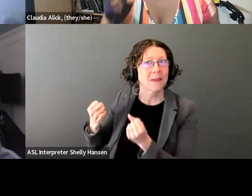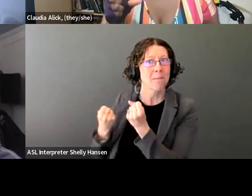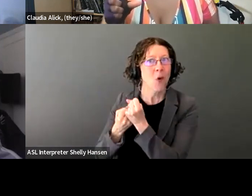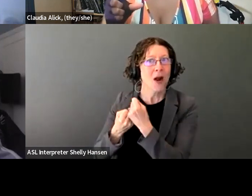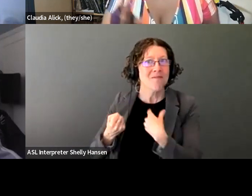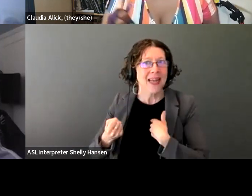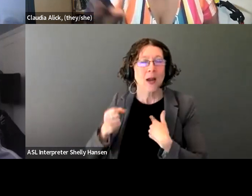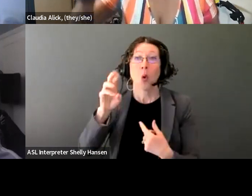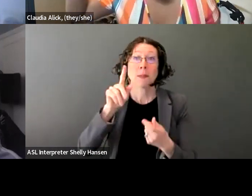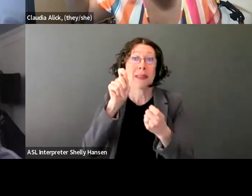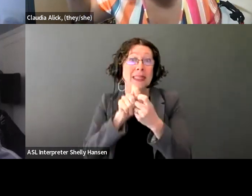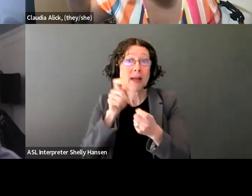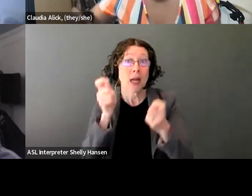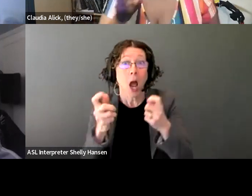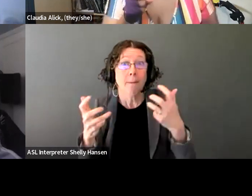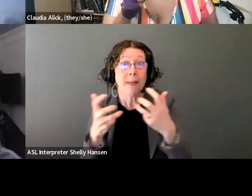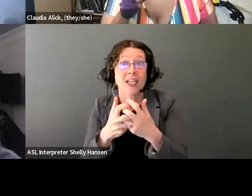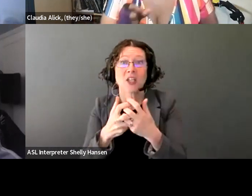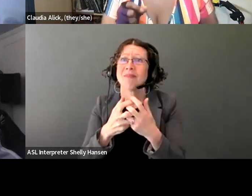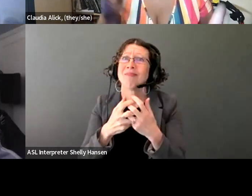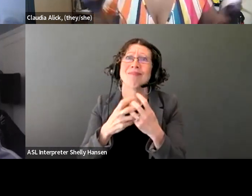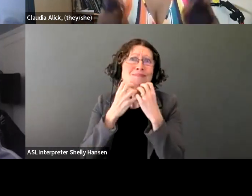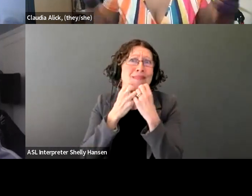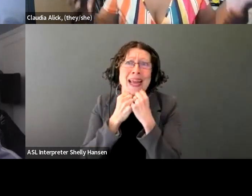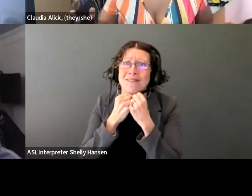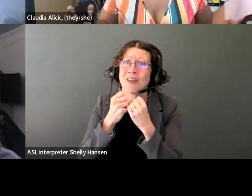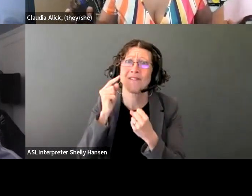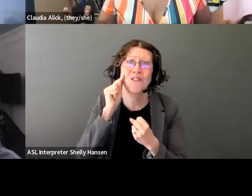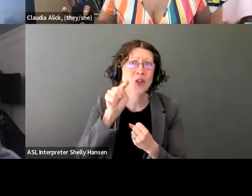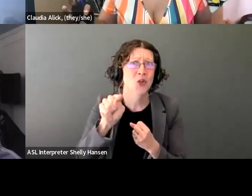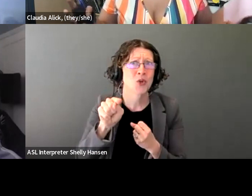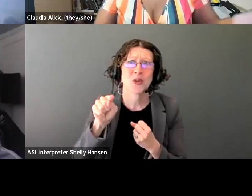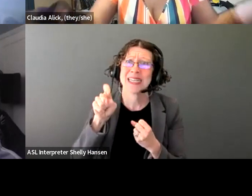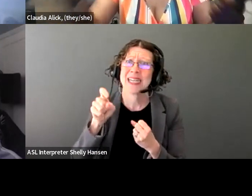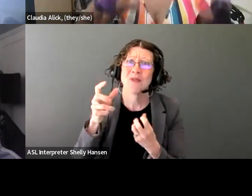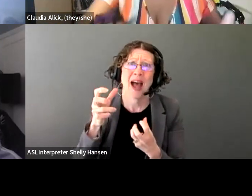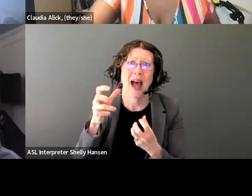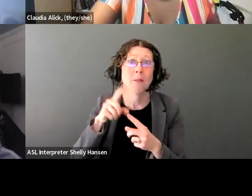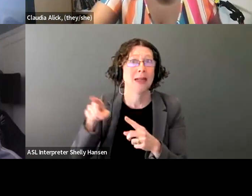to you, and they haven't happened but would likelihood for them to happen.